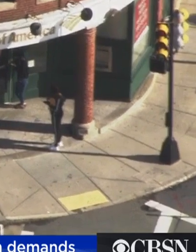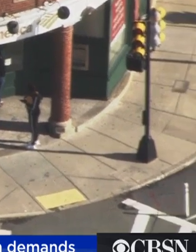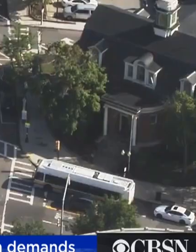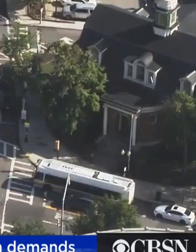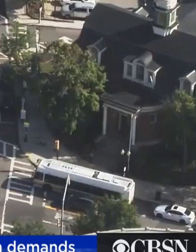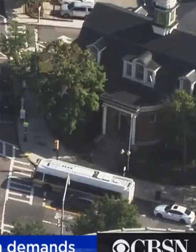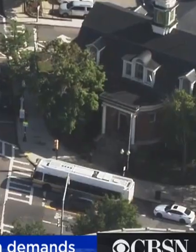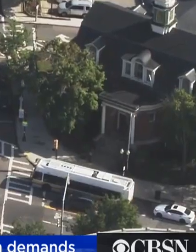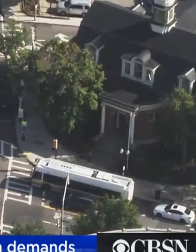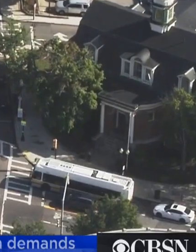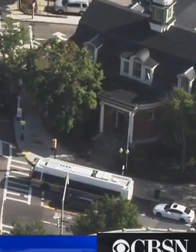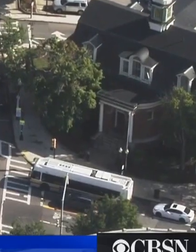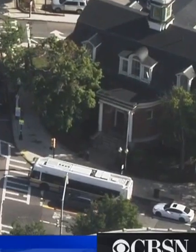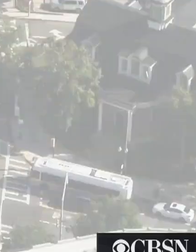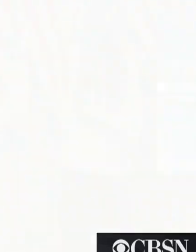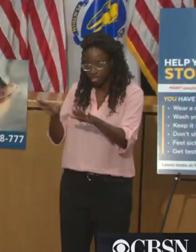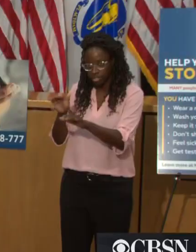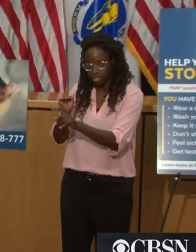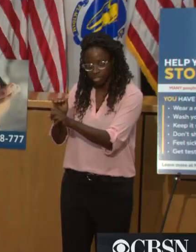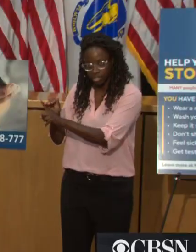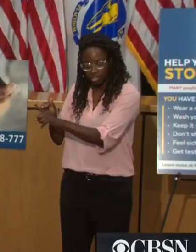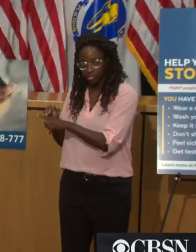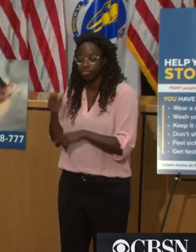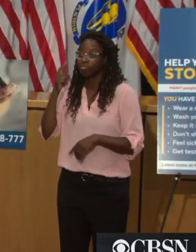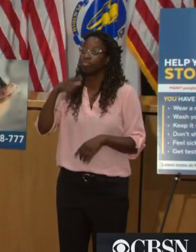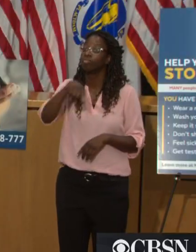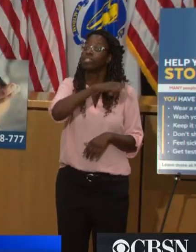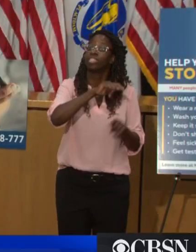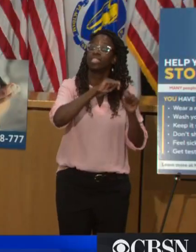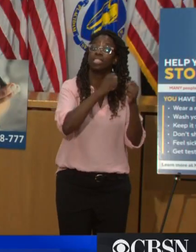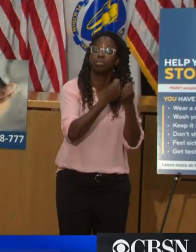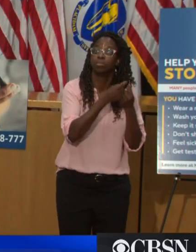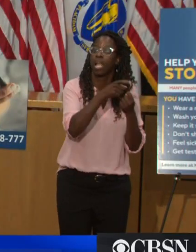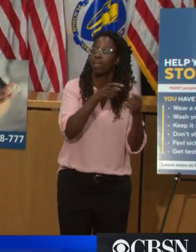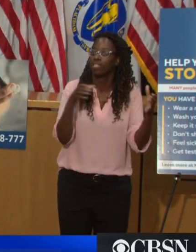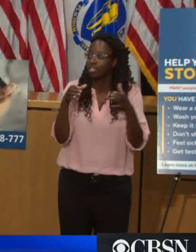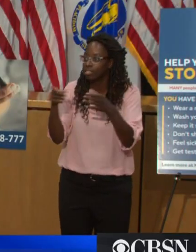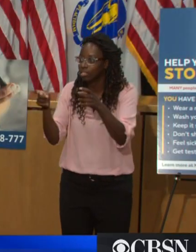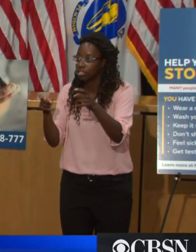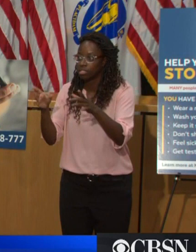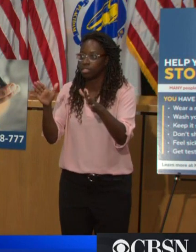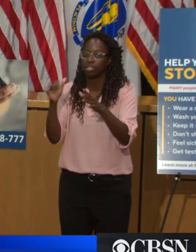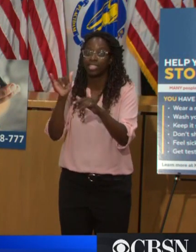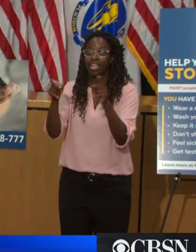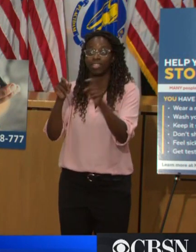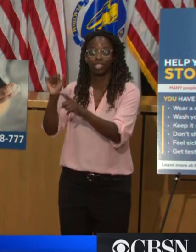WEEKEND, THEY SAY THE PARTY ORGANIZERS ARE PLANNING ANOTHER EVENT. GOVERNOR BAKER TODAY PUSHED